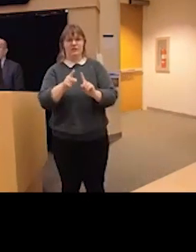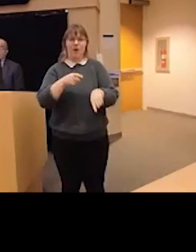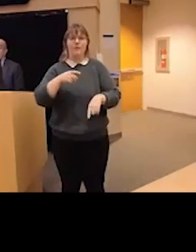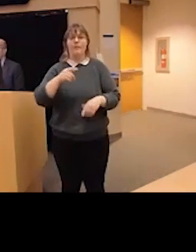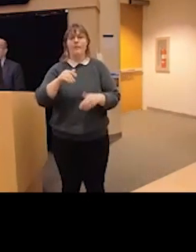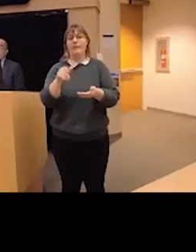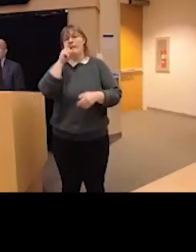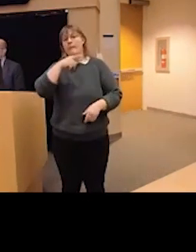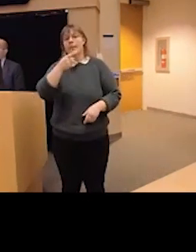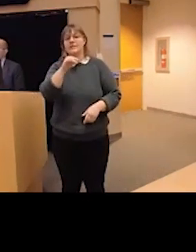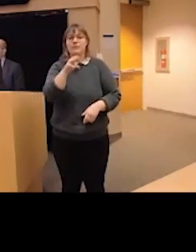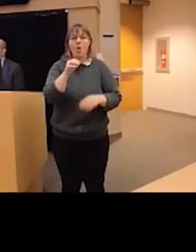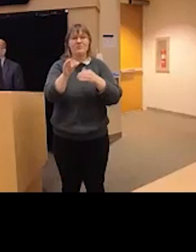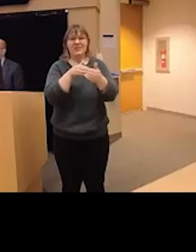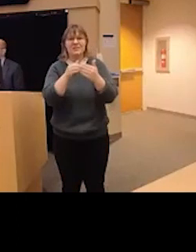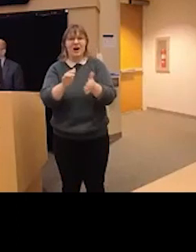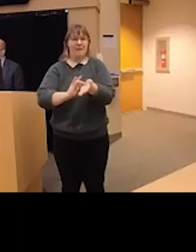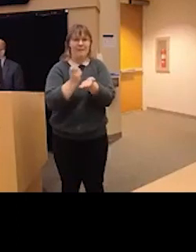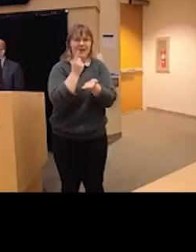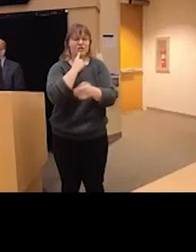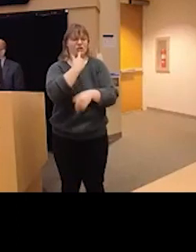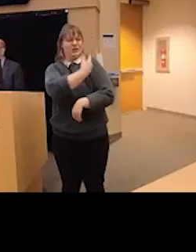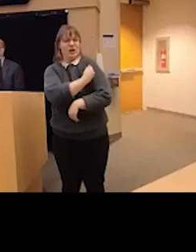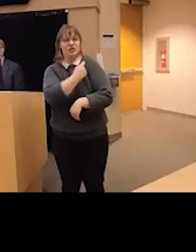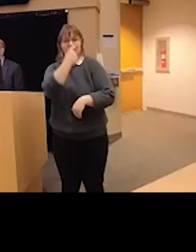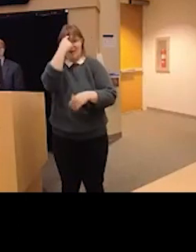medication physical therapy mental healthare it's generally only about 40% of people that